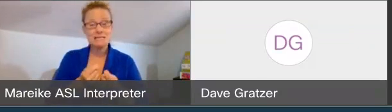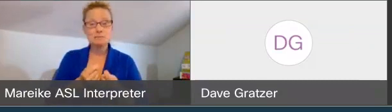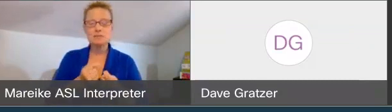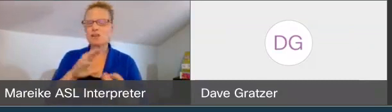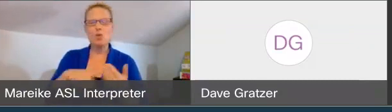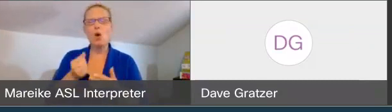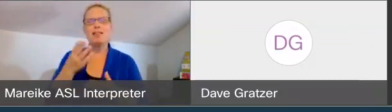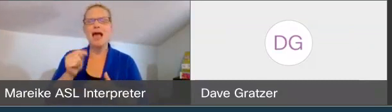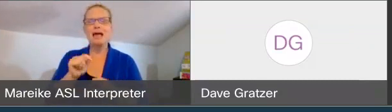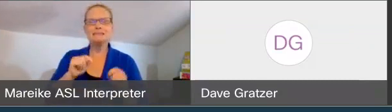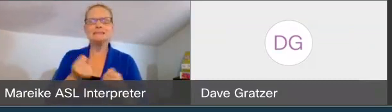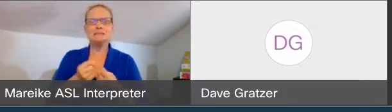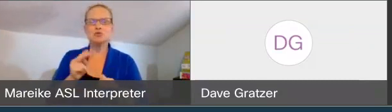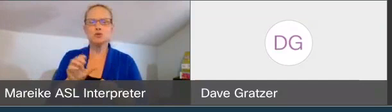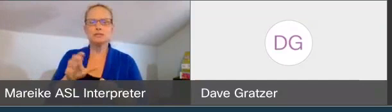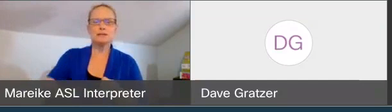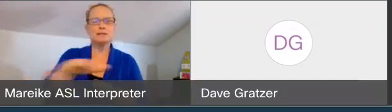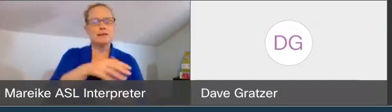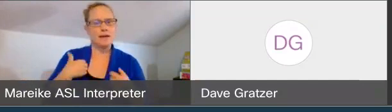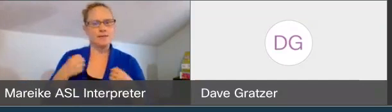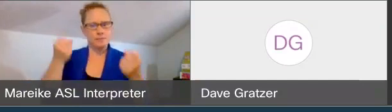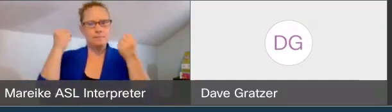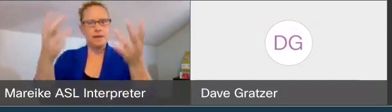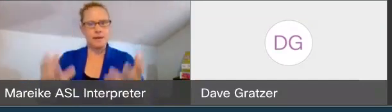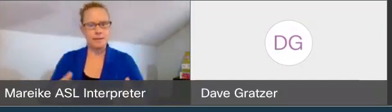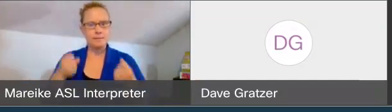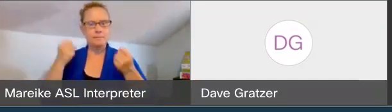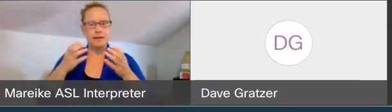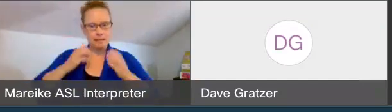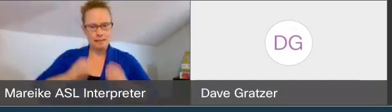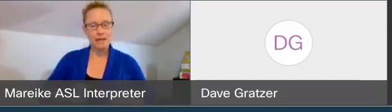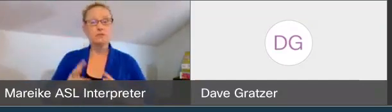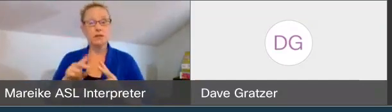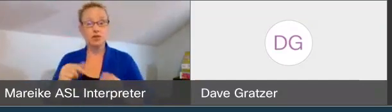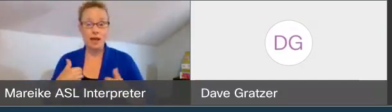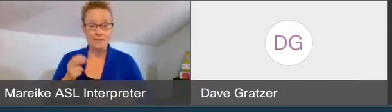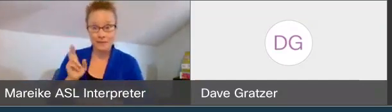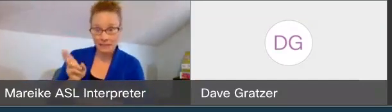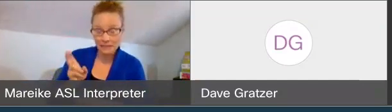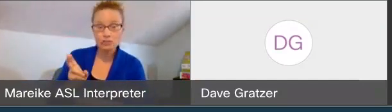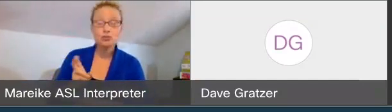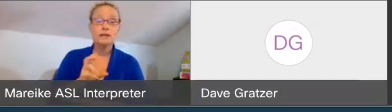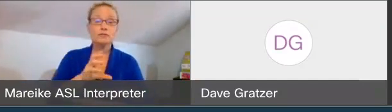have a lot of clients who either have a history of criminal legal system involvement or become